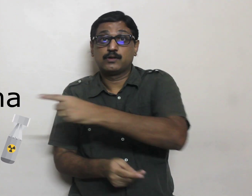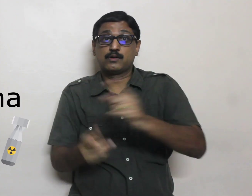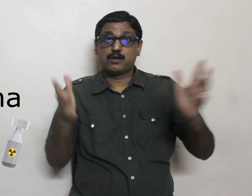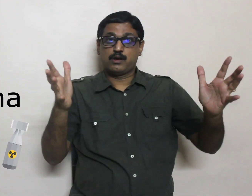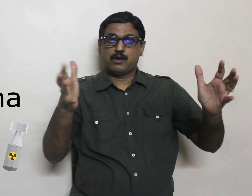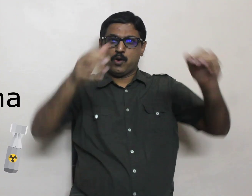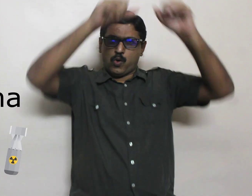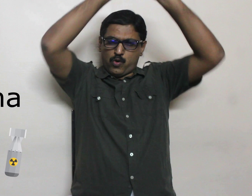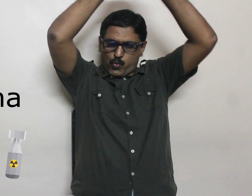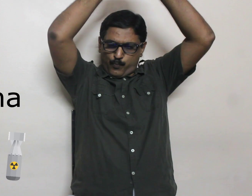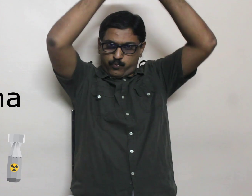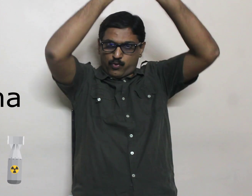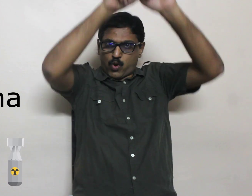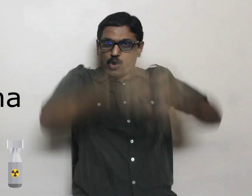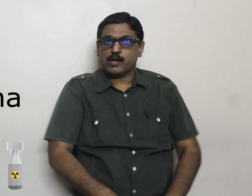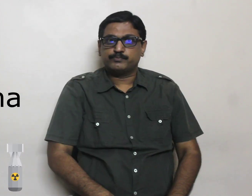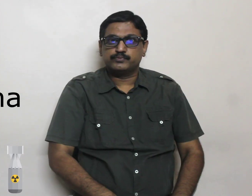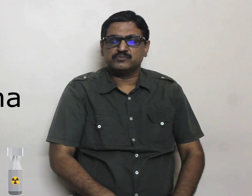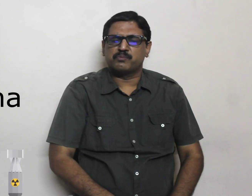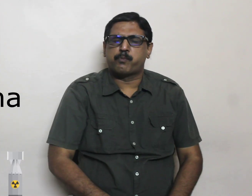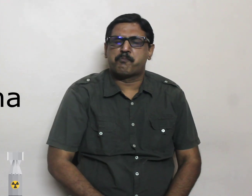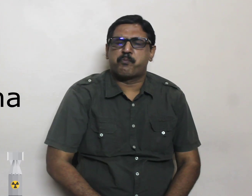the bomb blasted.